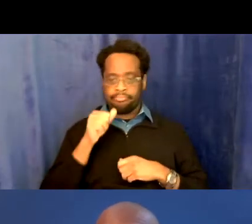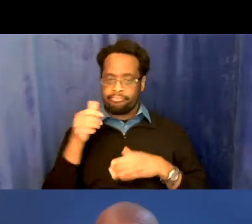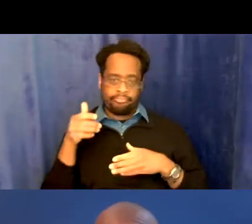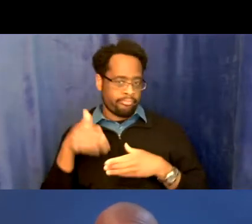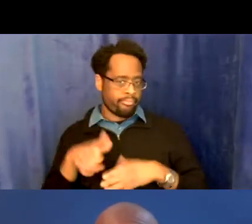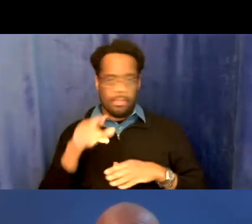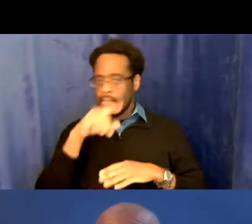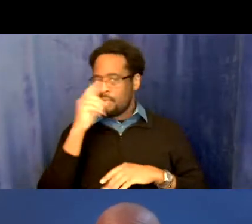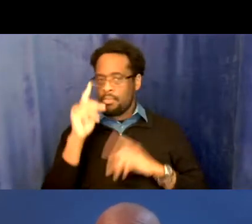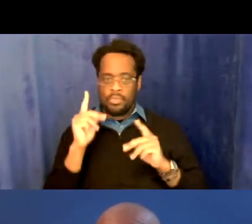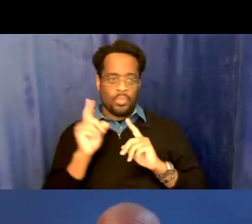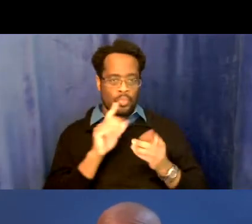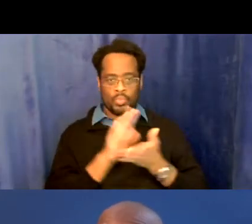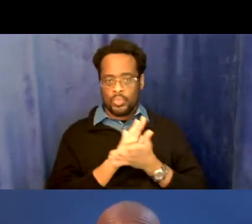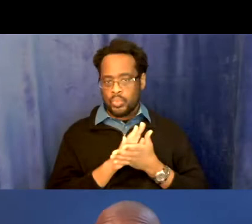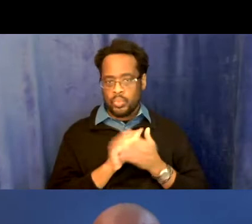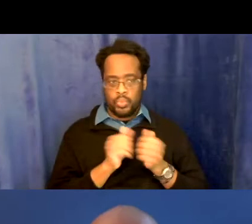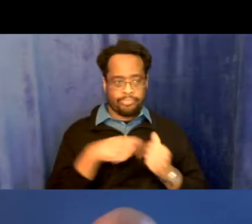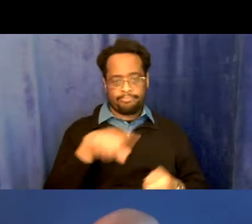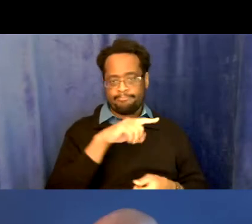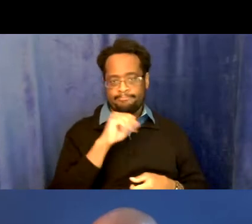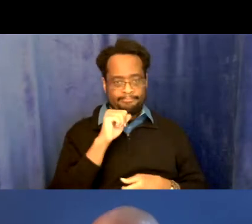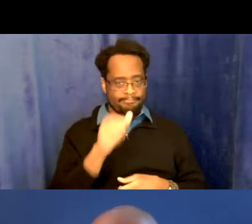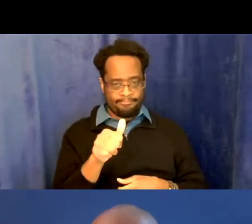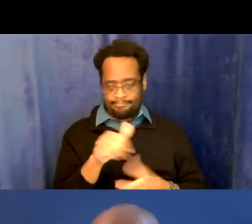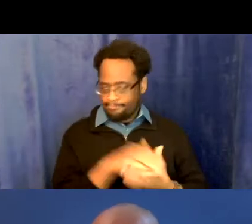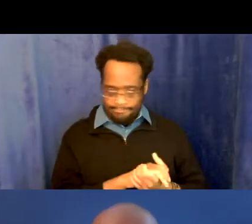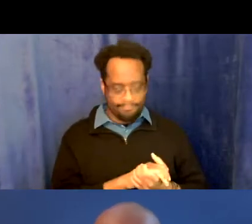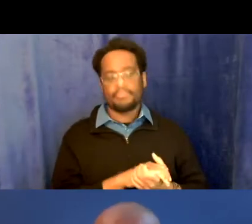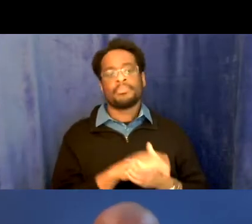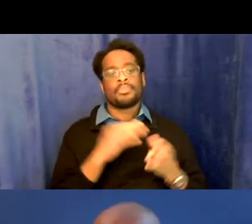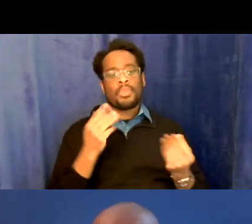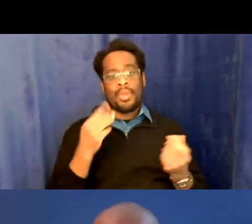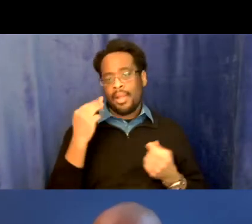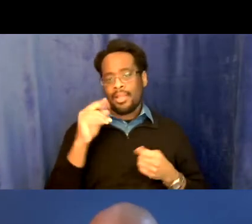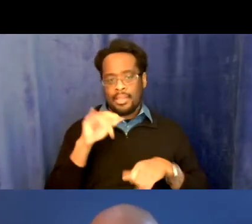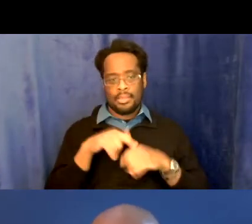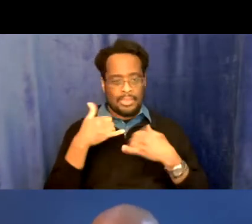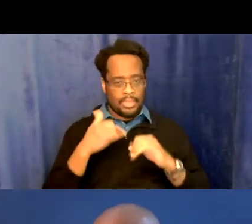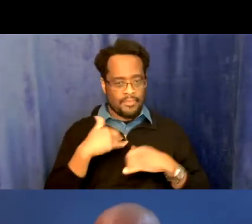in the southern states they did NOT allow black kids in the school with white students. So